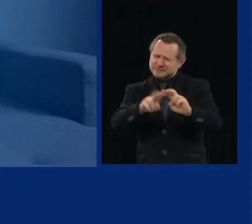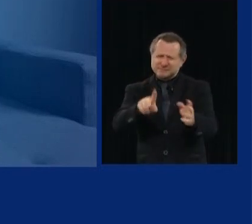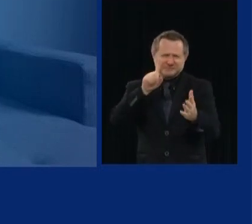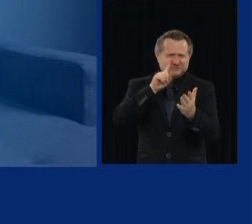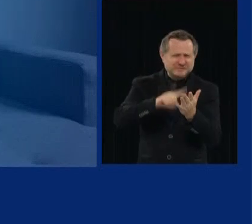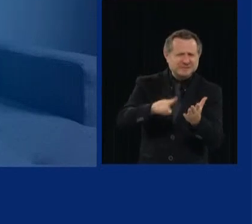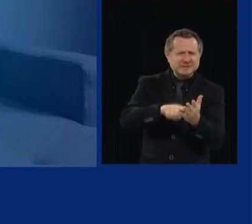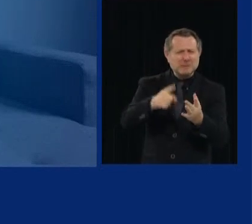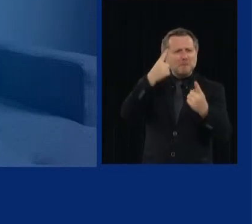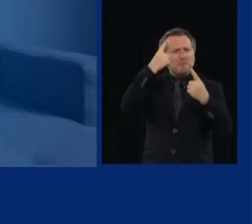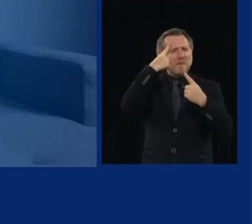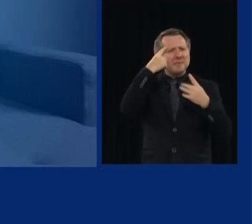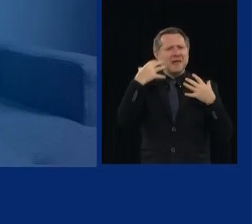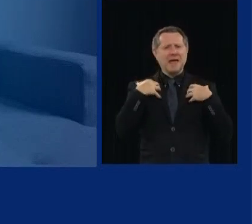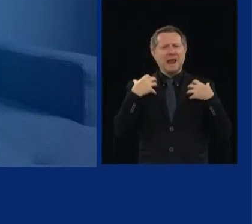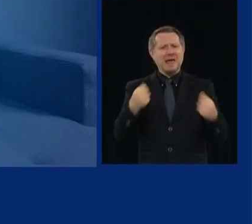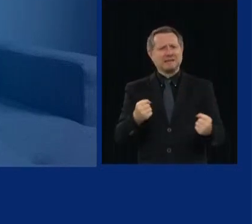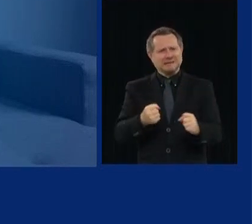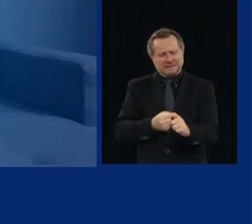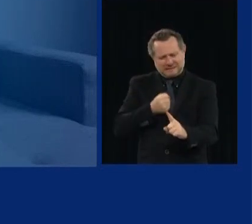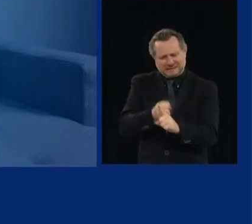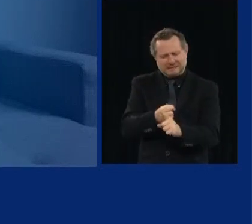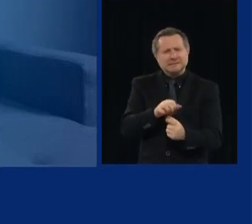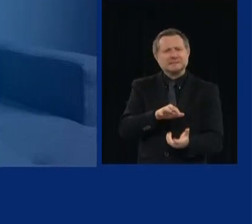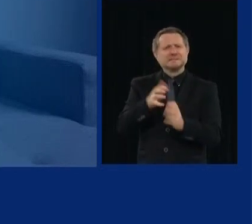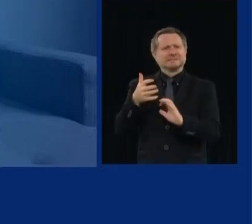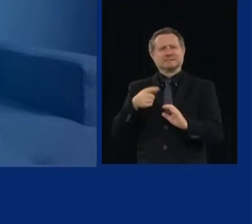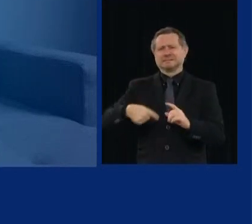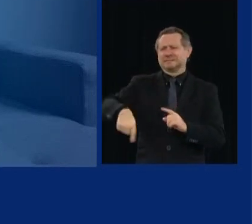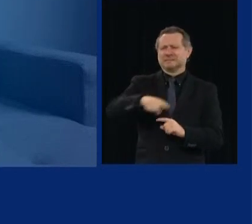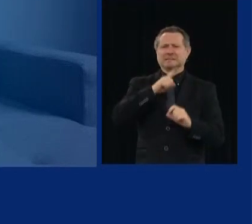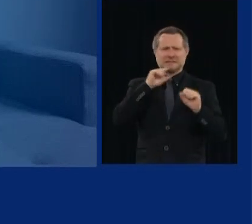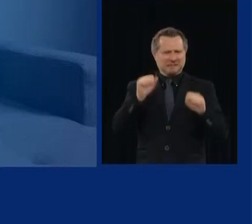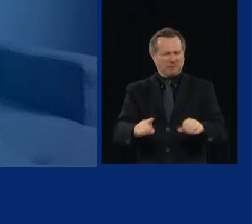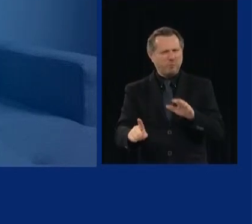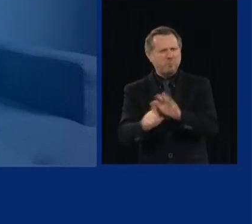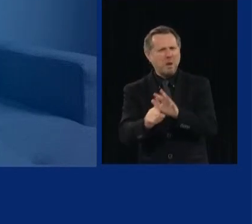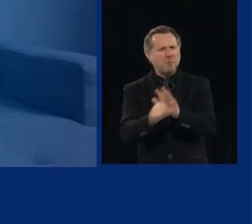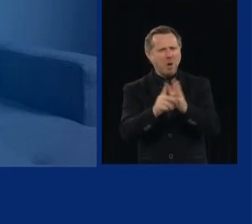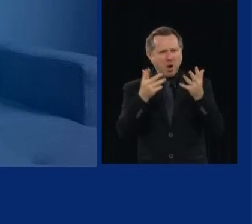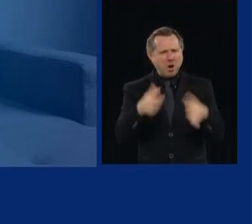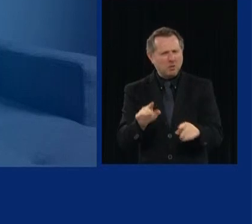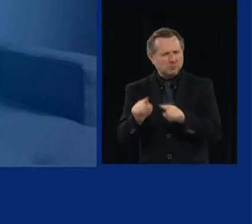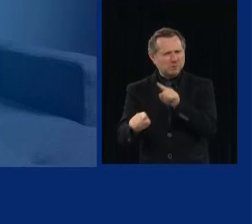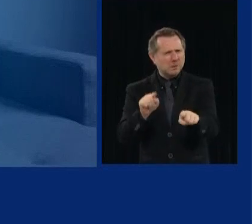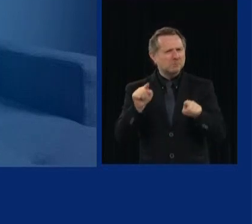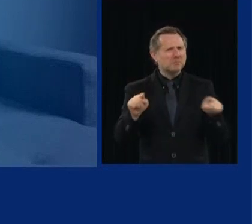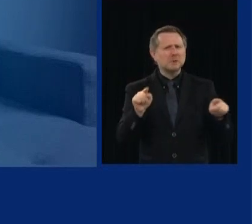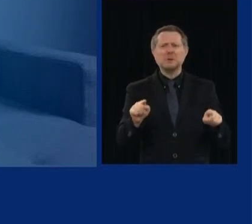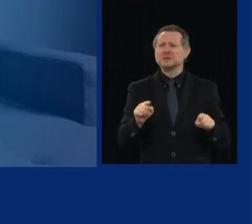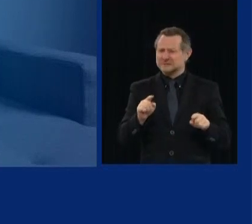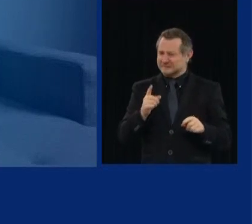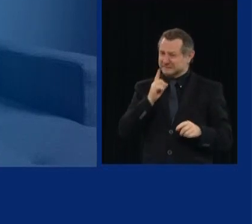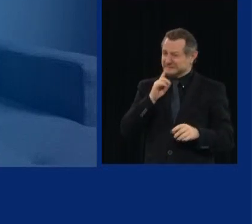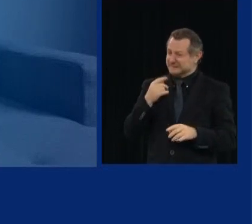I DON'T KNOW THAT ANY OF US HAVE REALLY EXPLORED THE DEPTHS OF